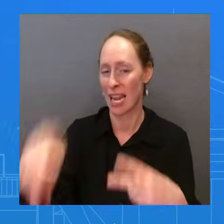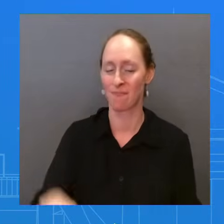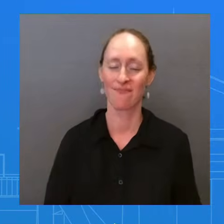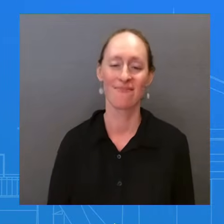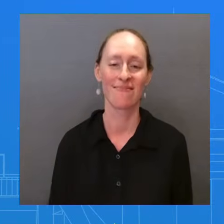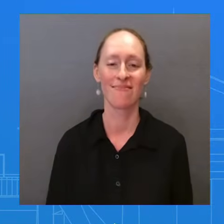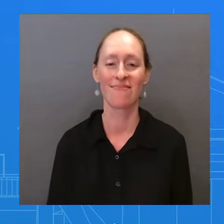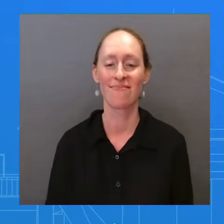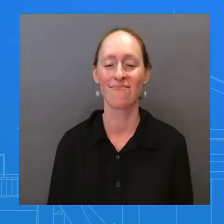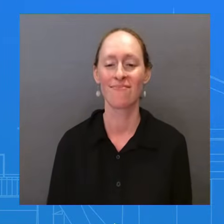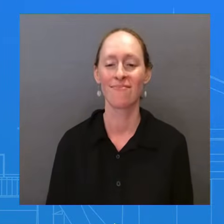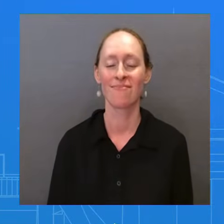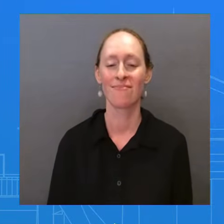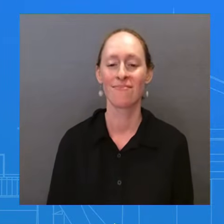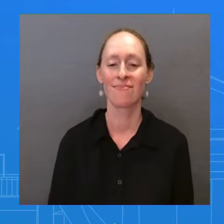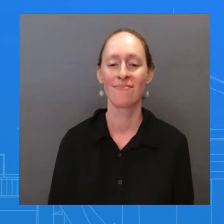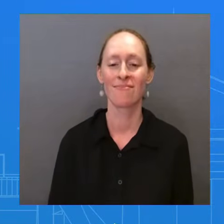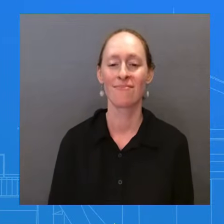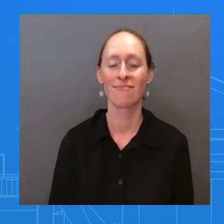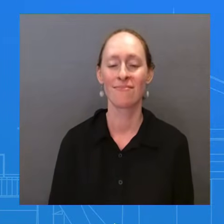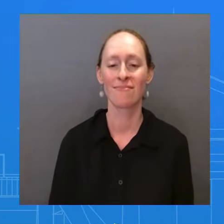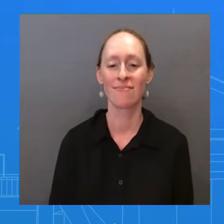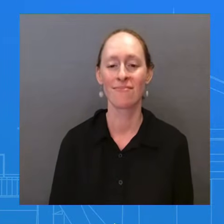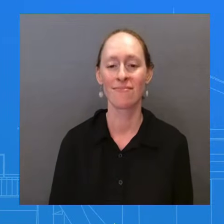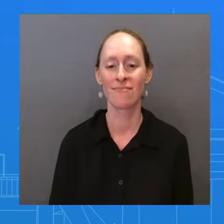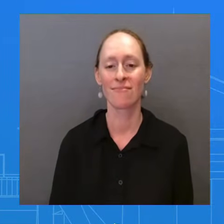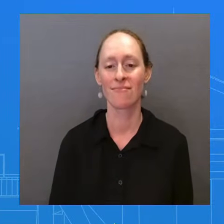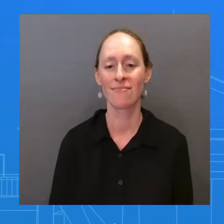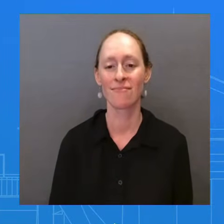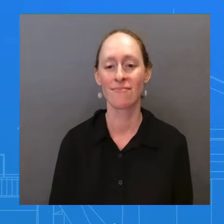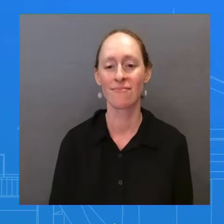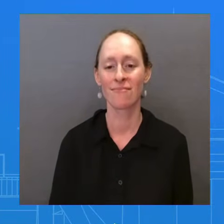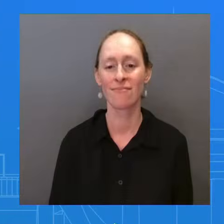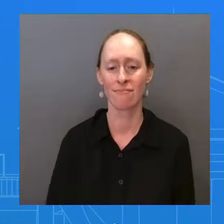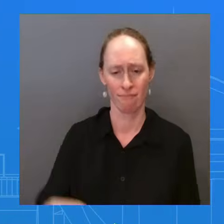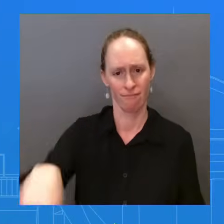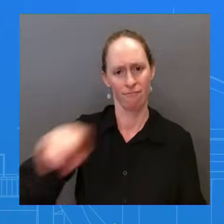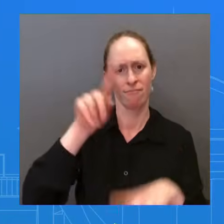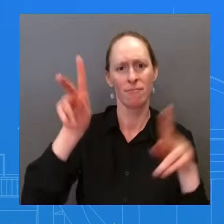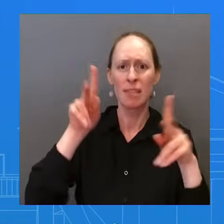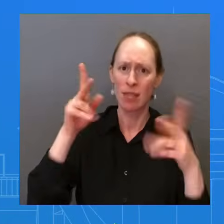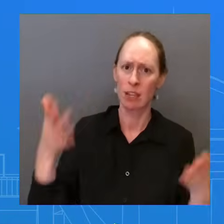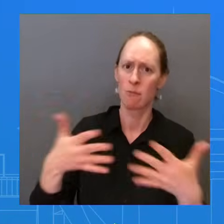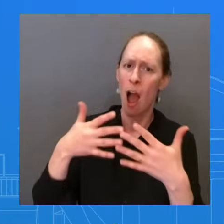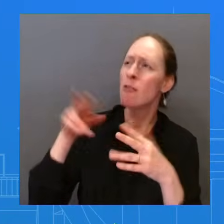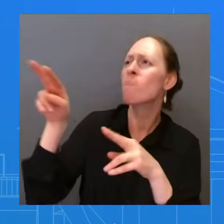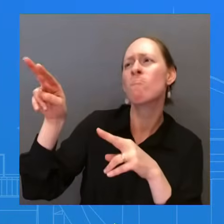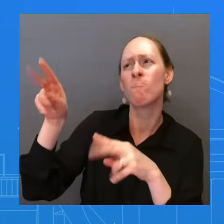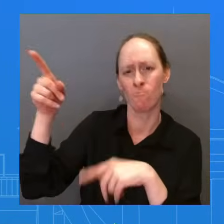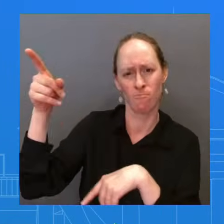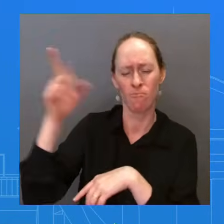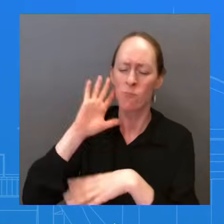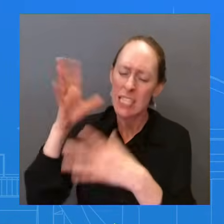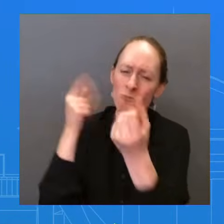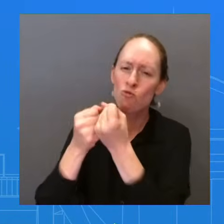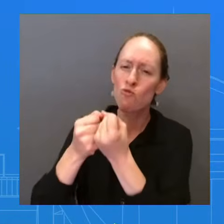say that the United States will support Ukraine in this conflict as long as it takes, and we further hear you and the President say